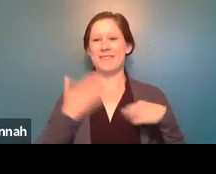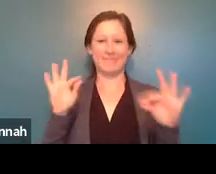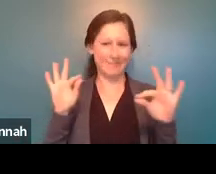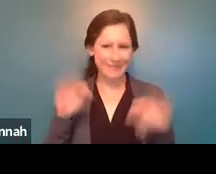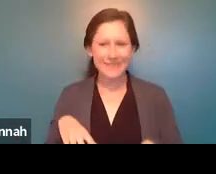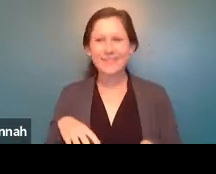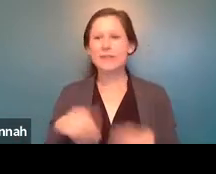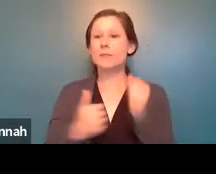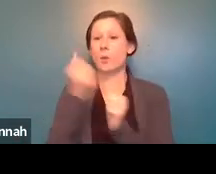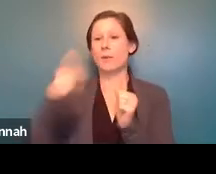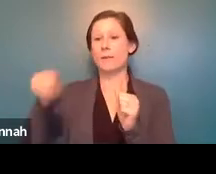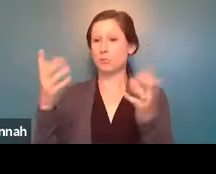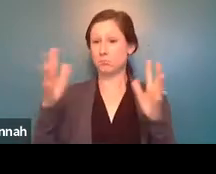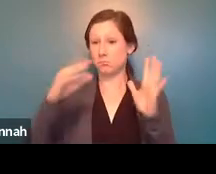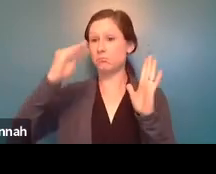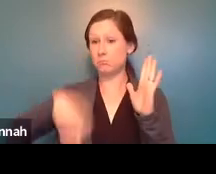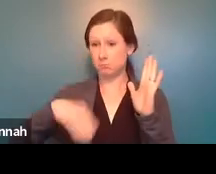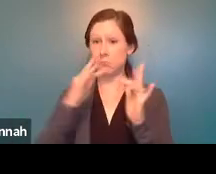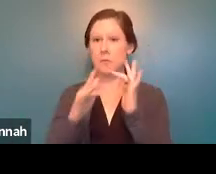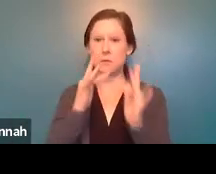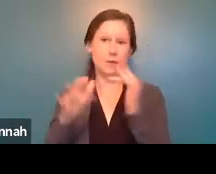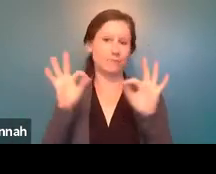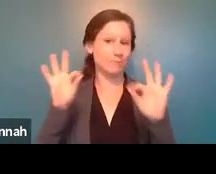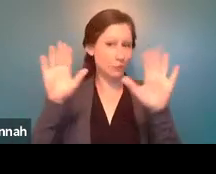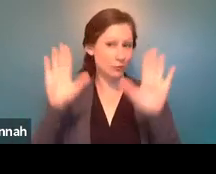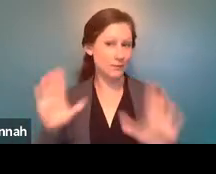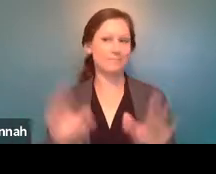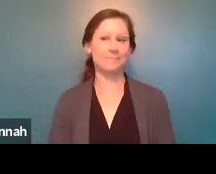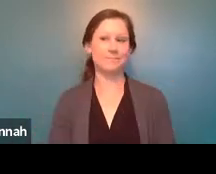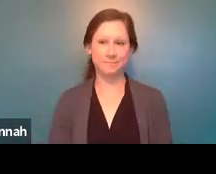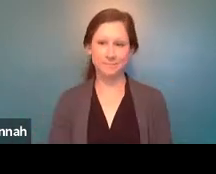filled it out online, which is great. So I'm going to stop